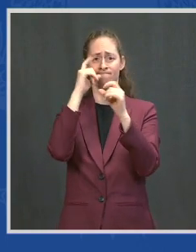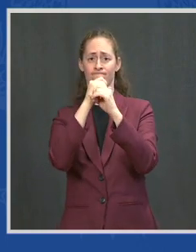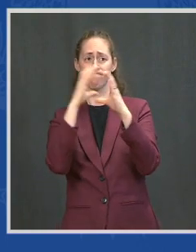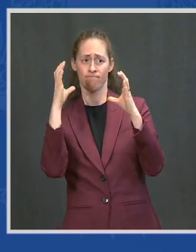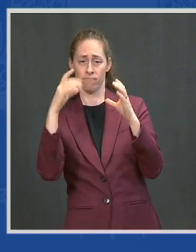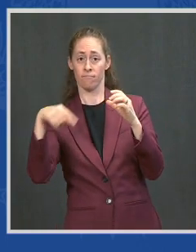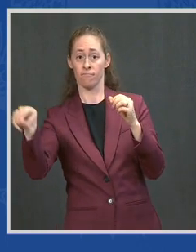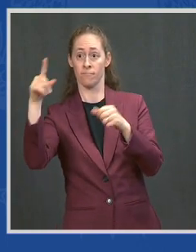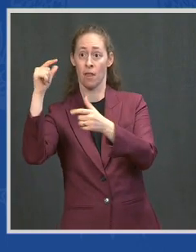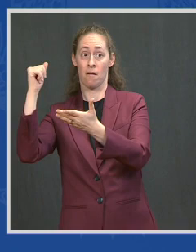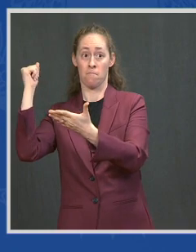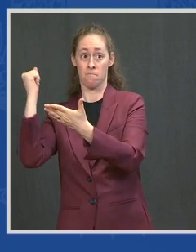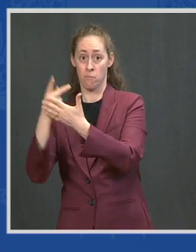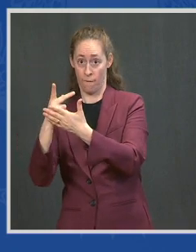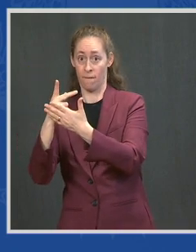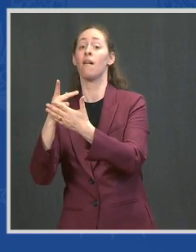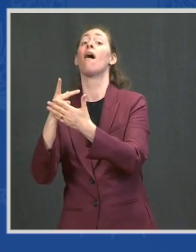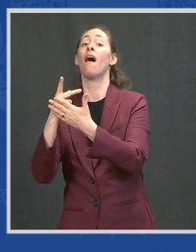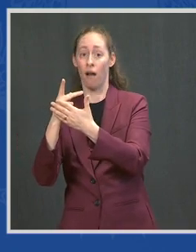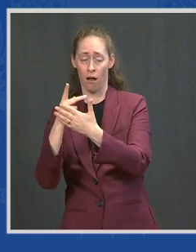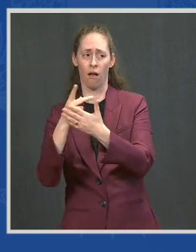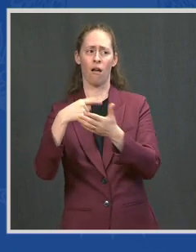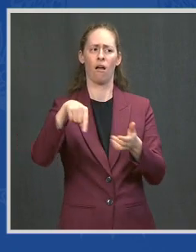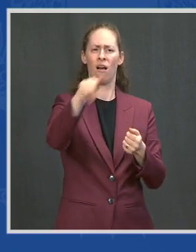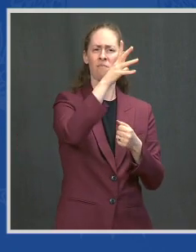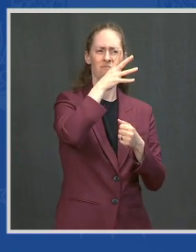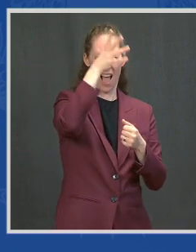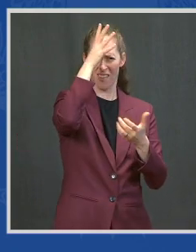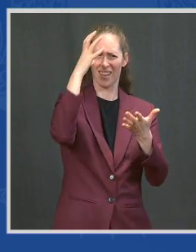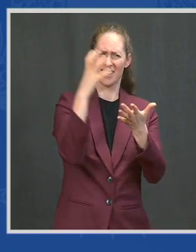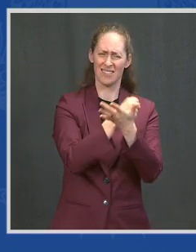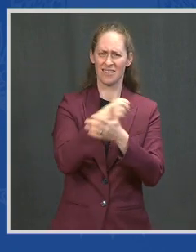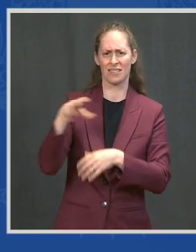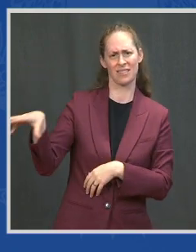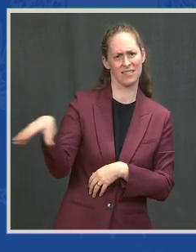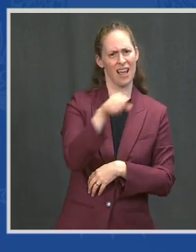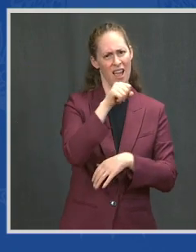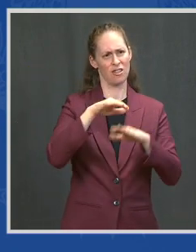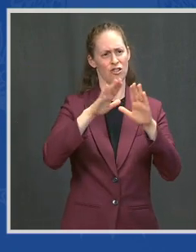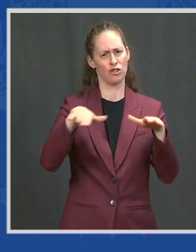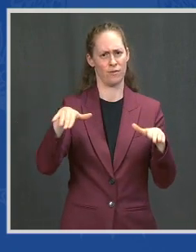The second area of focus is making it more convenient for everyone to get a vaccine.